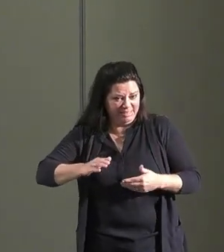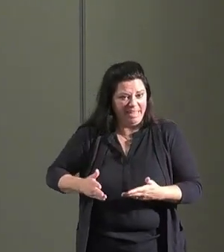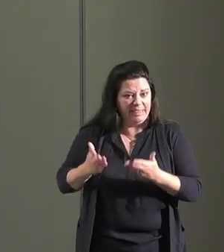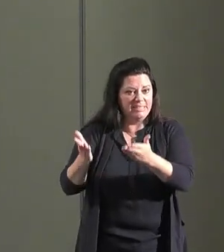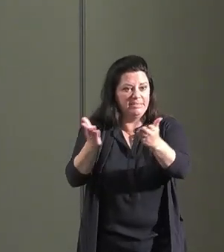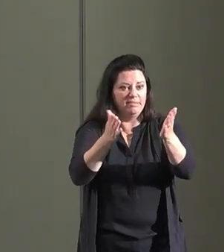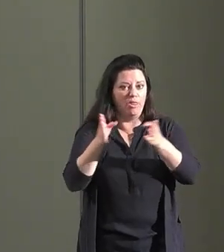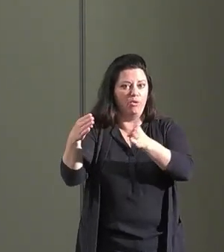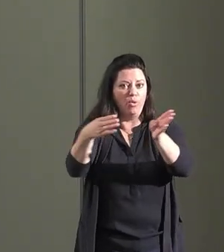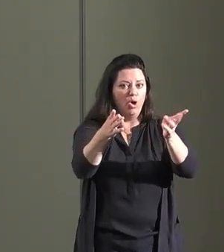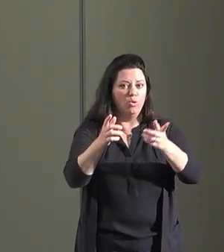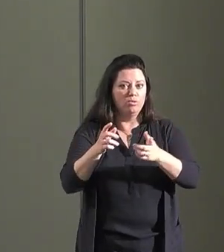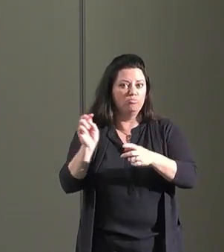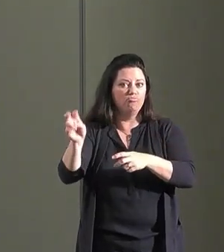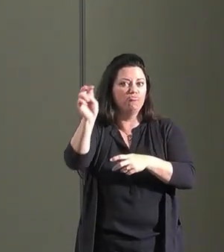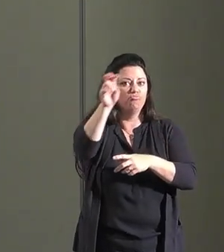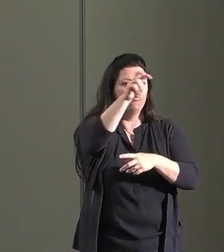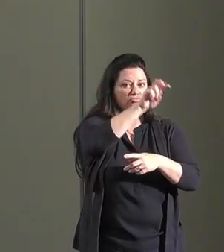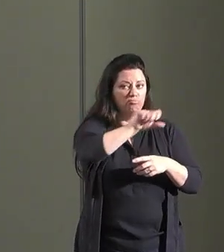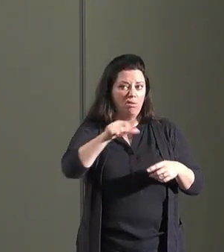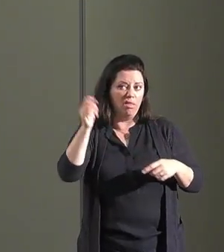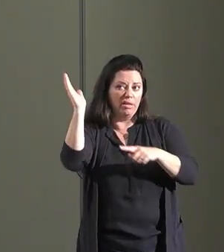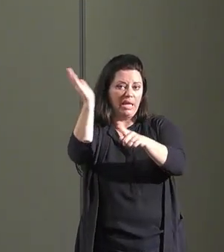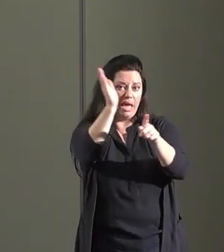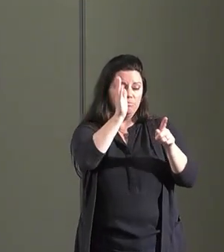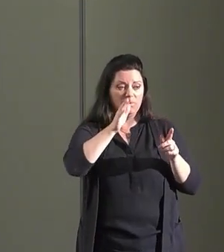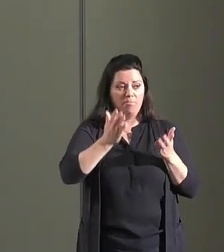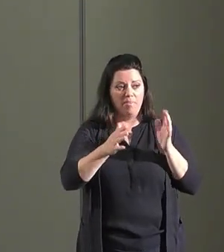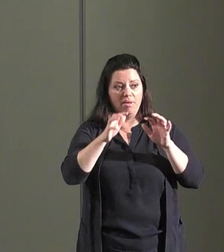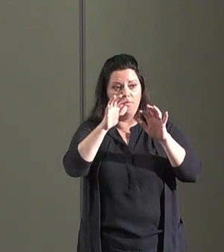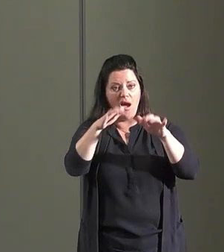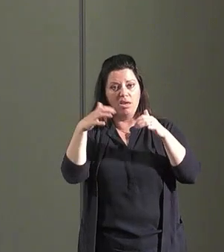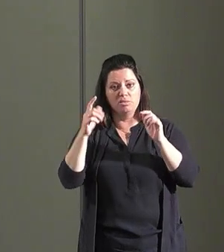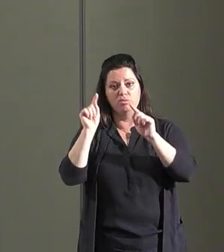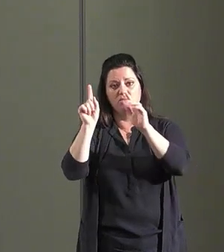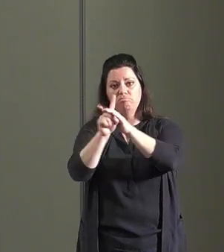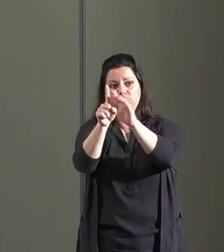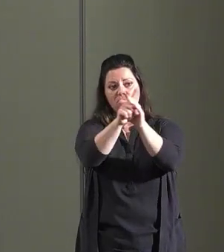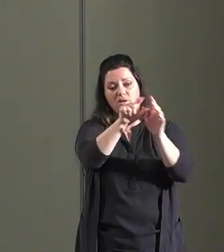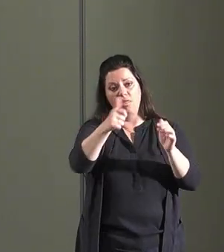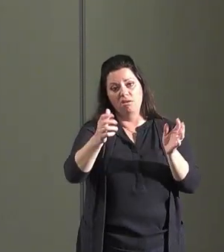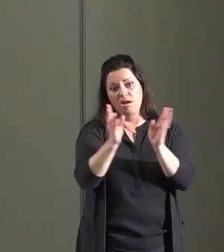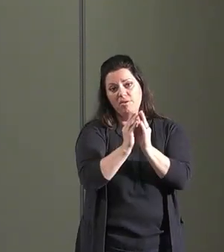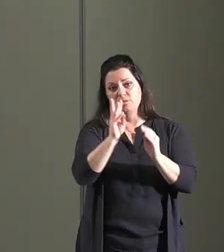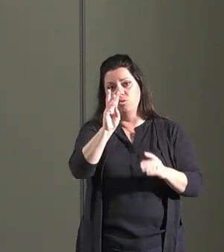about it in other engagements? Maybe someone in the audience web for all is coming up in a